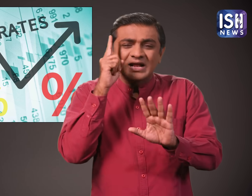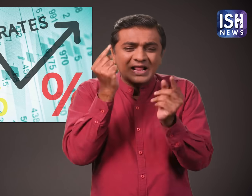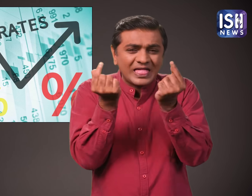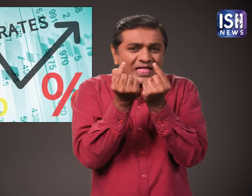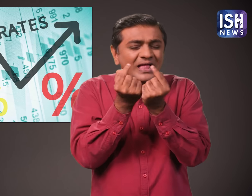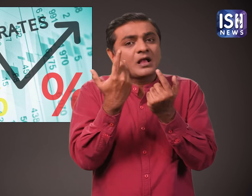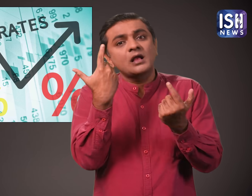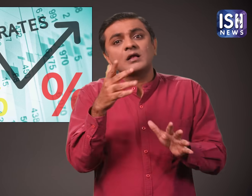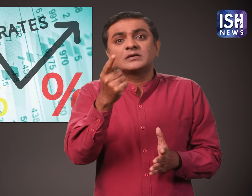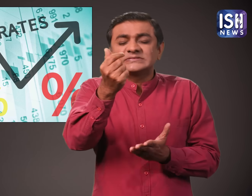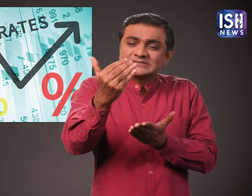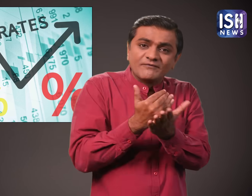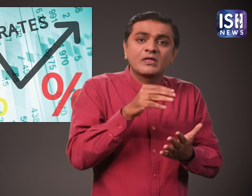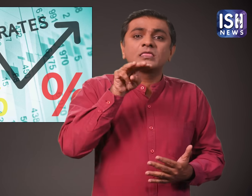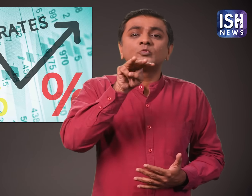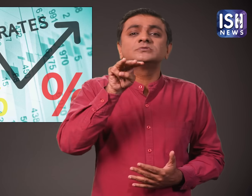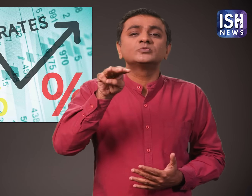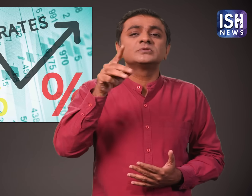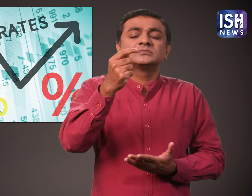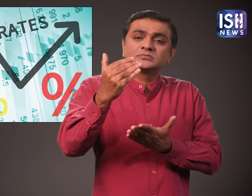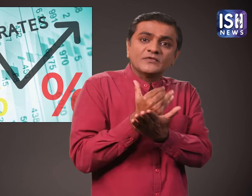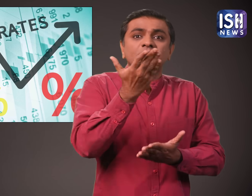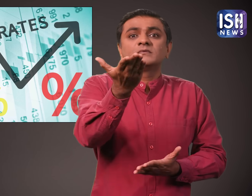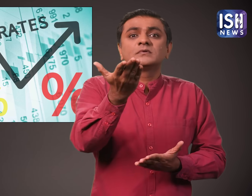Even a slight change in interest rate can save you thousands.